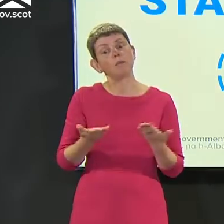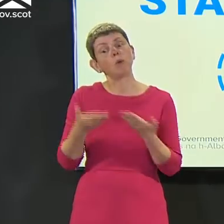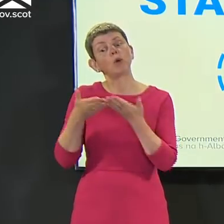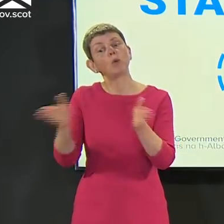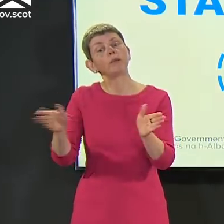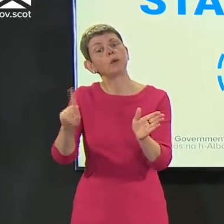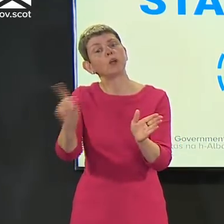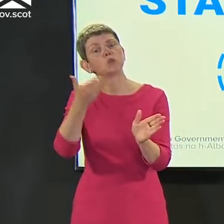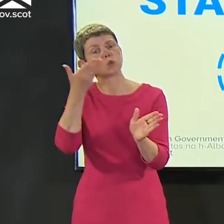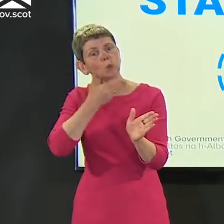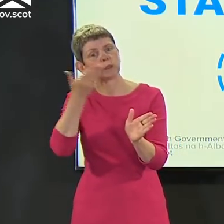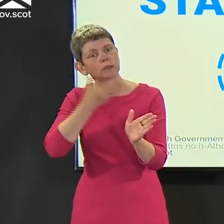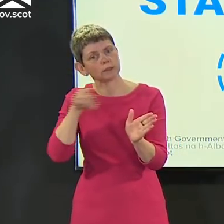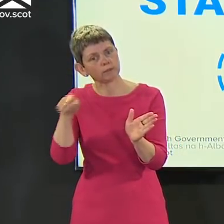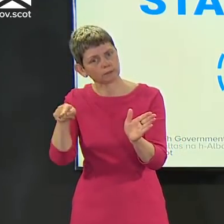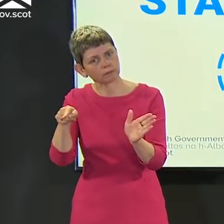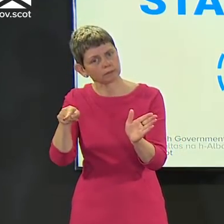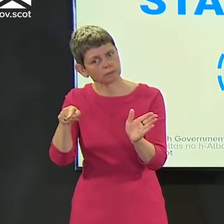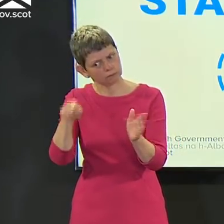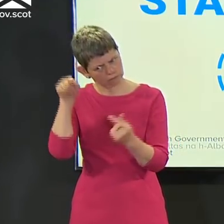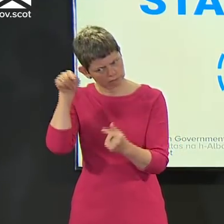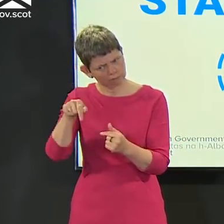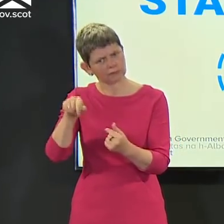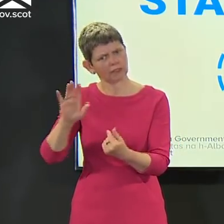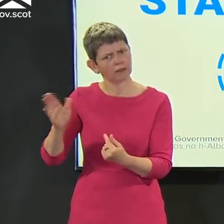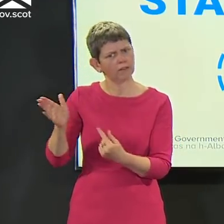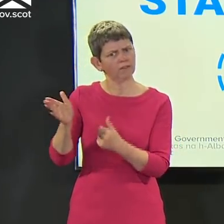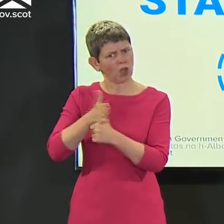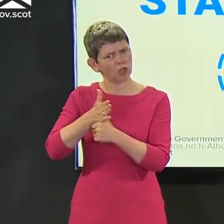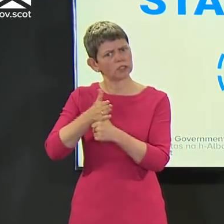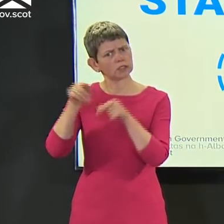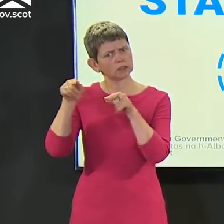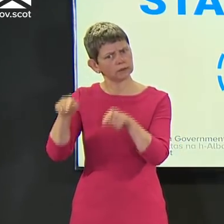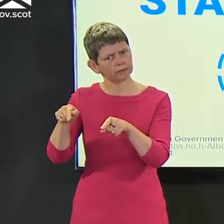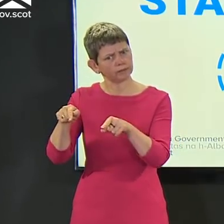of some of the other changes so we think we need that extra couple of weeks so we don't want people